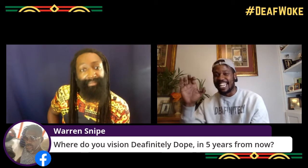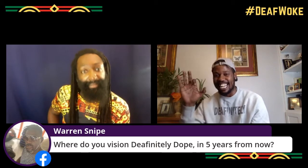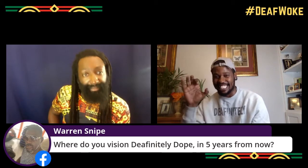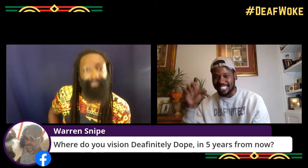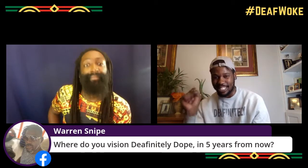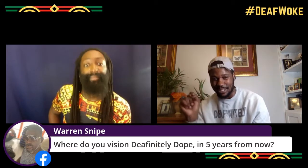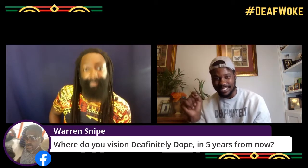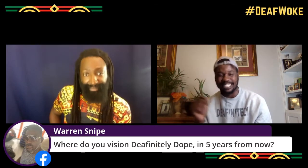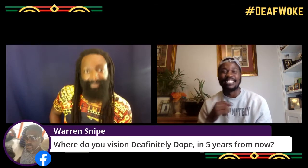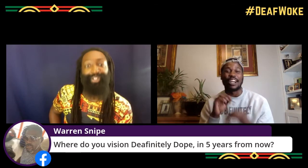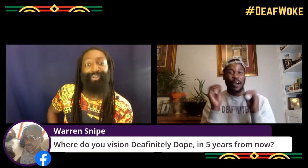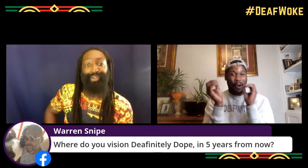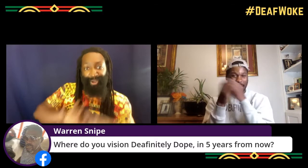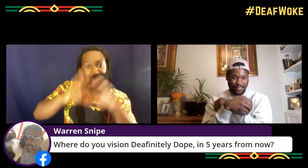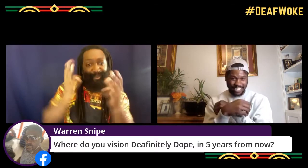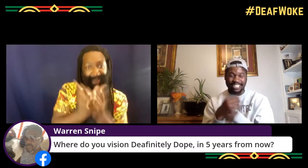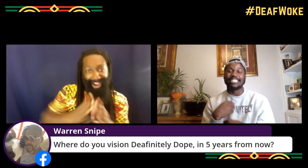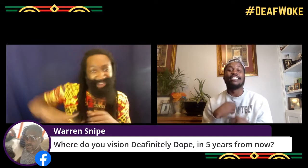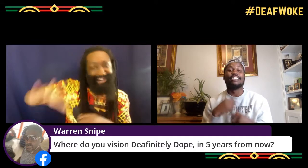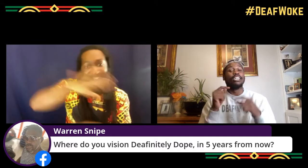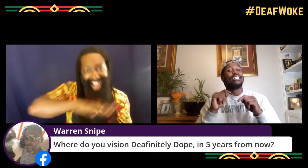Hopefully the West Coast, East Coast,